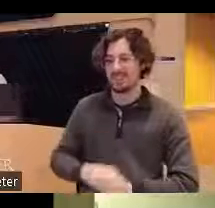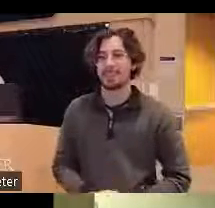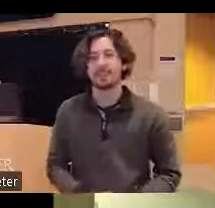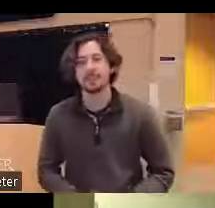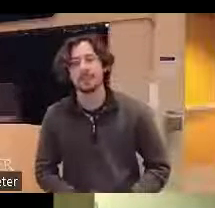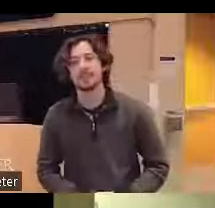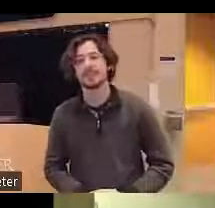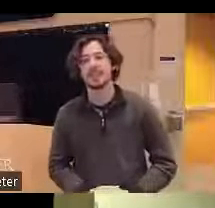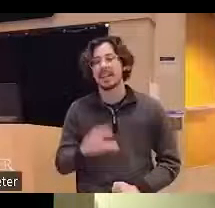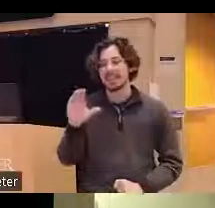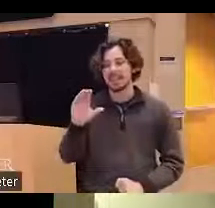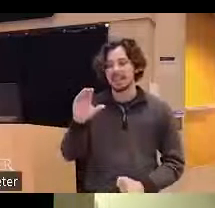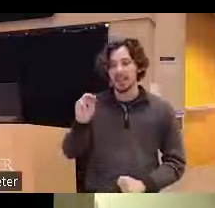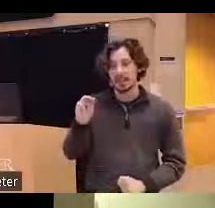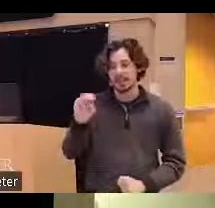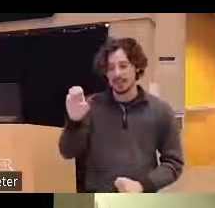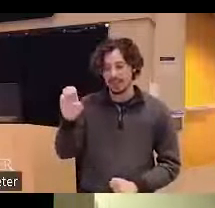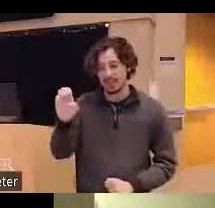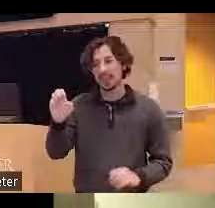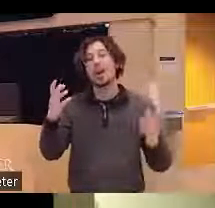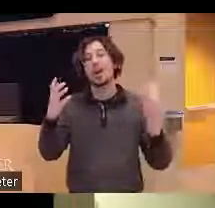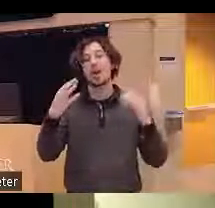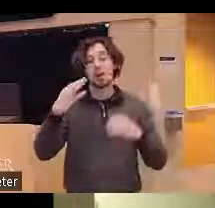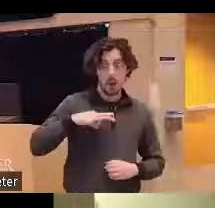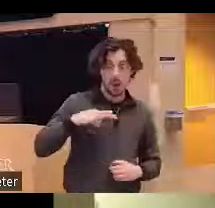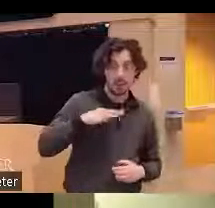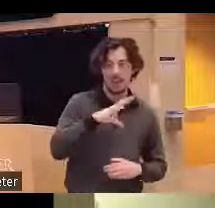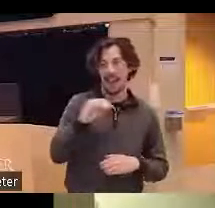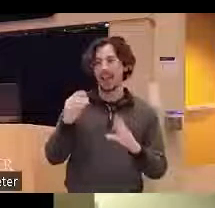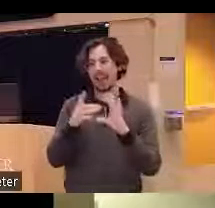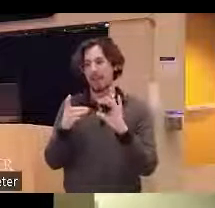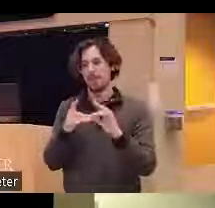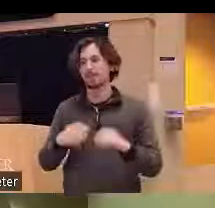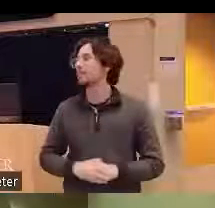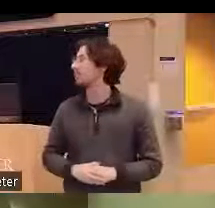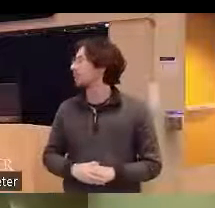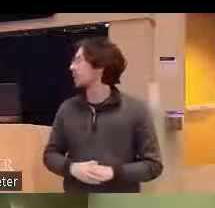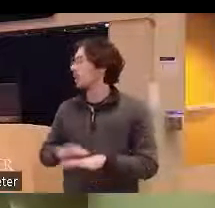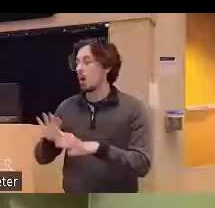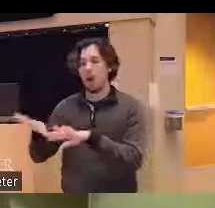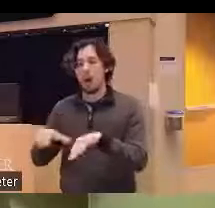CM me credit and comment all right well thank you that was fascinating I wish you